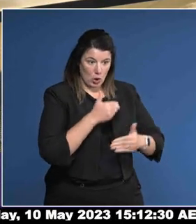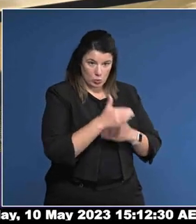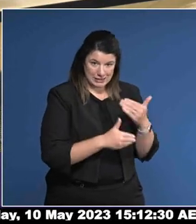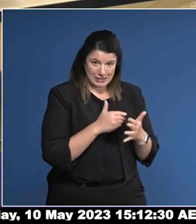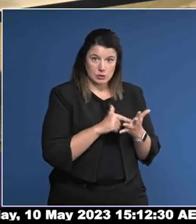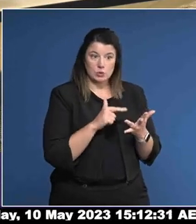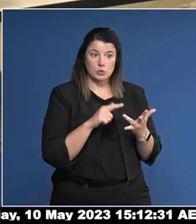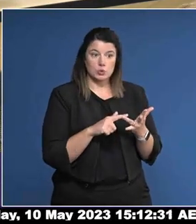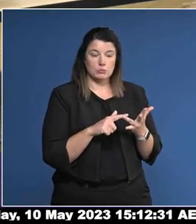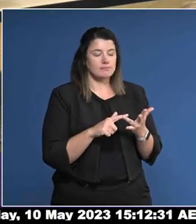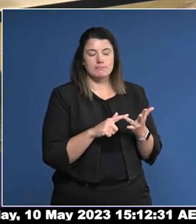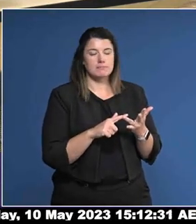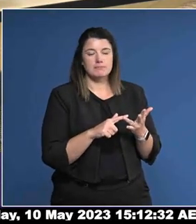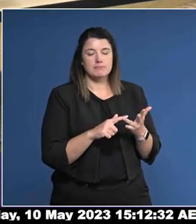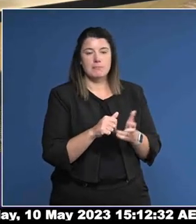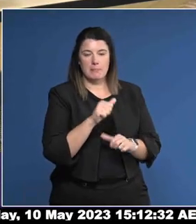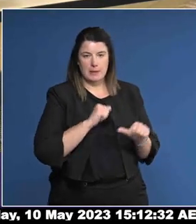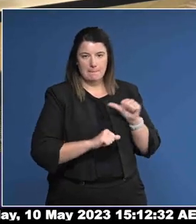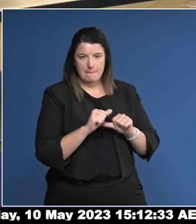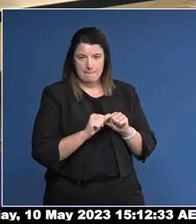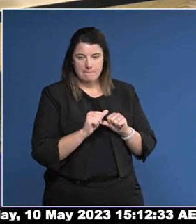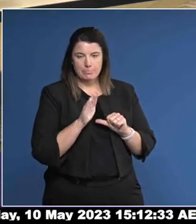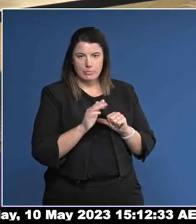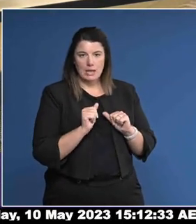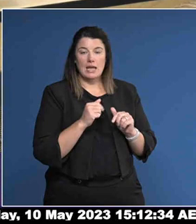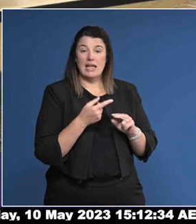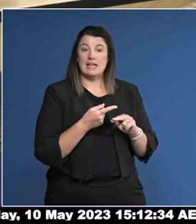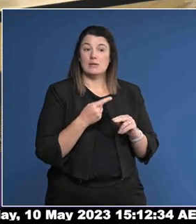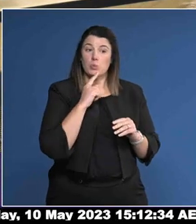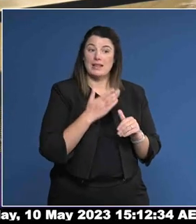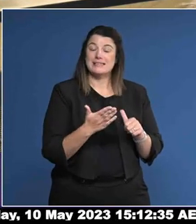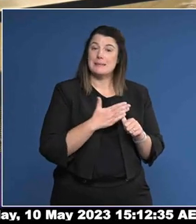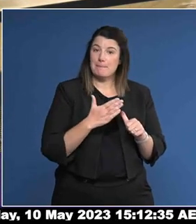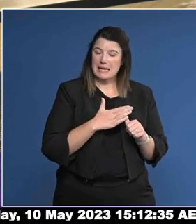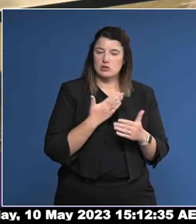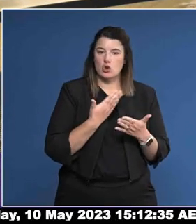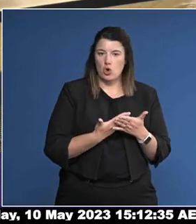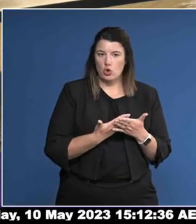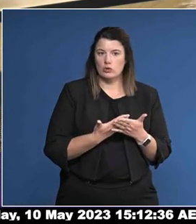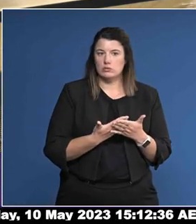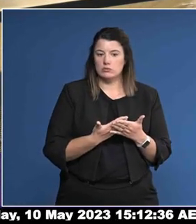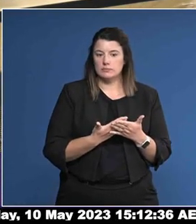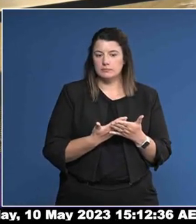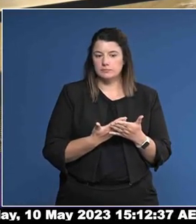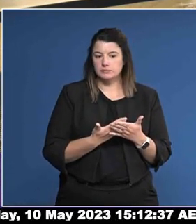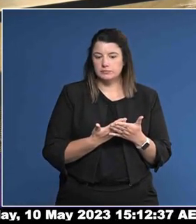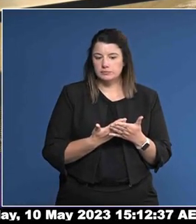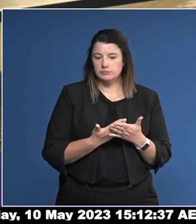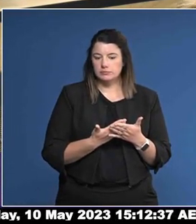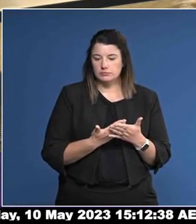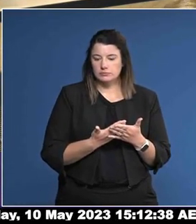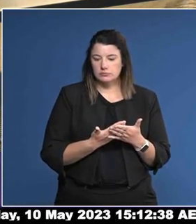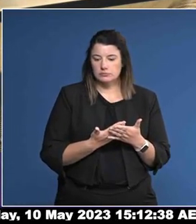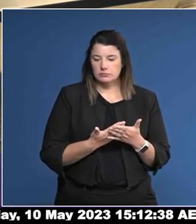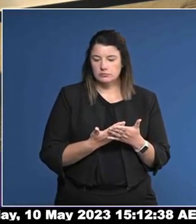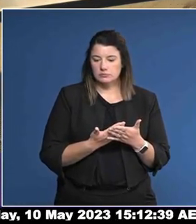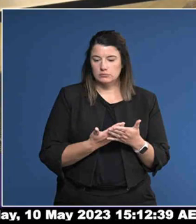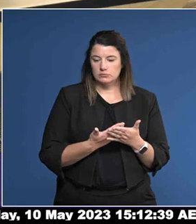withdraw that. If we go back, it depends upon the position of the child or the young